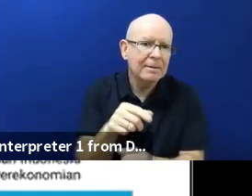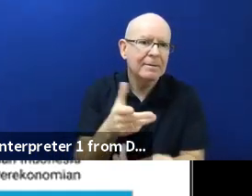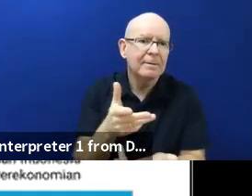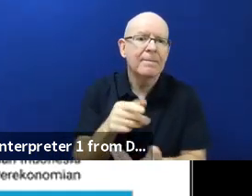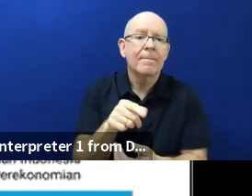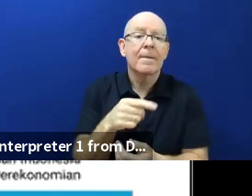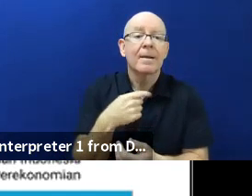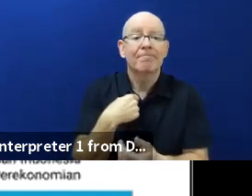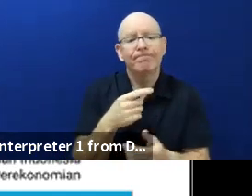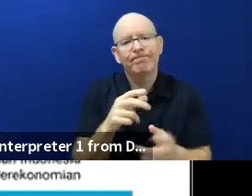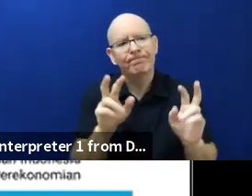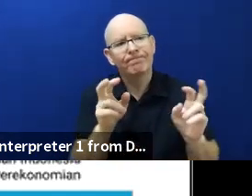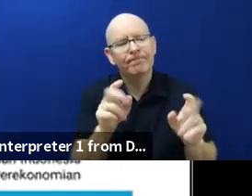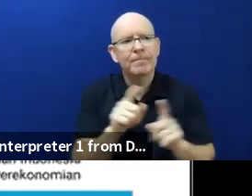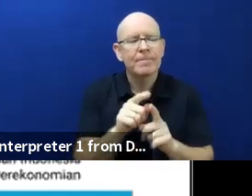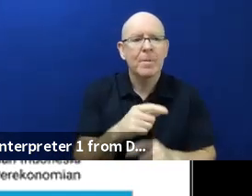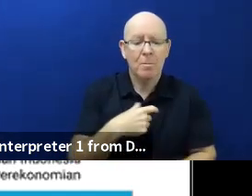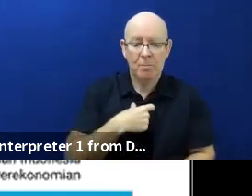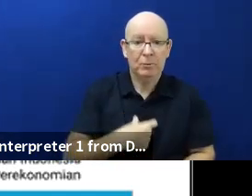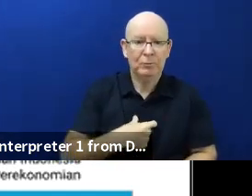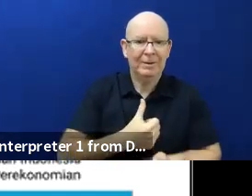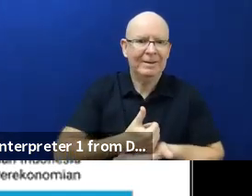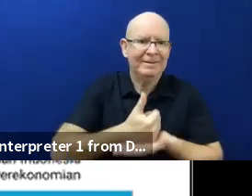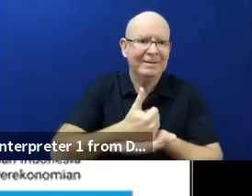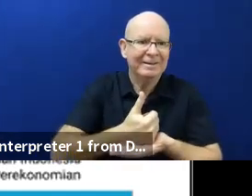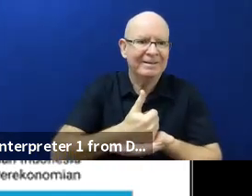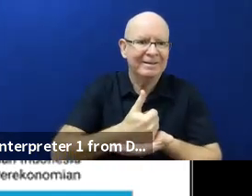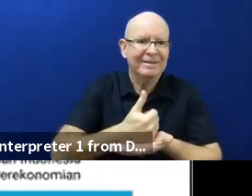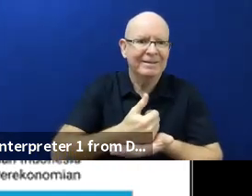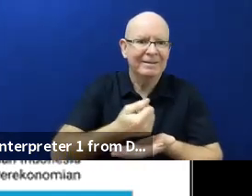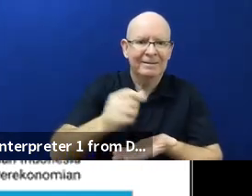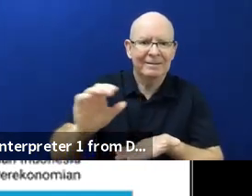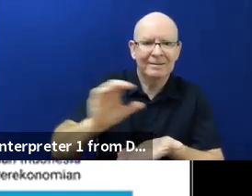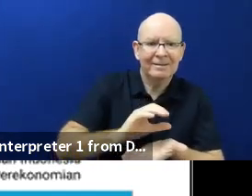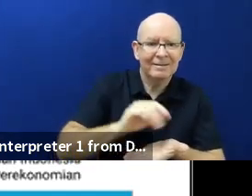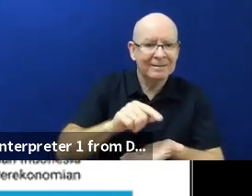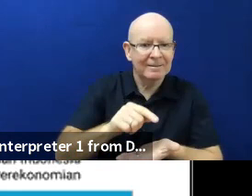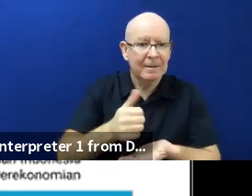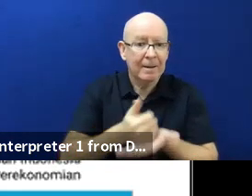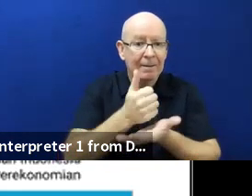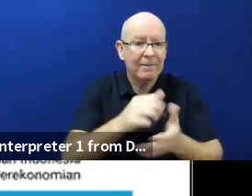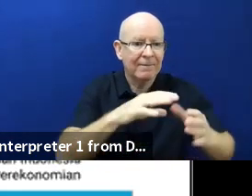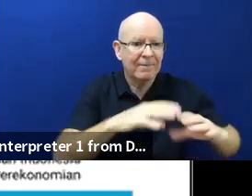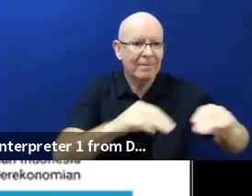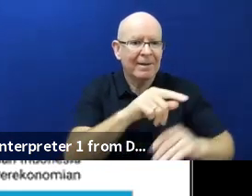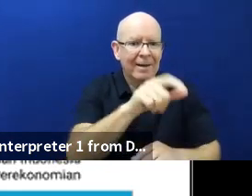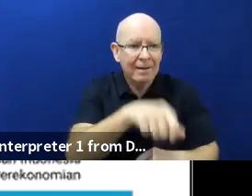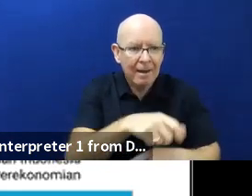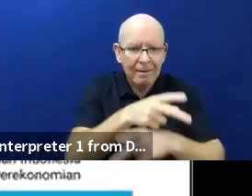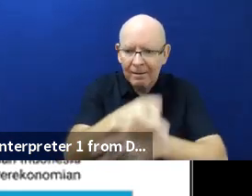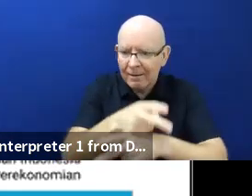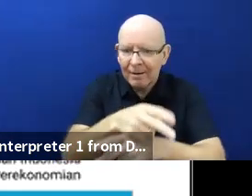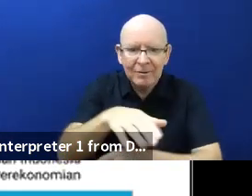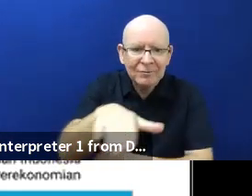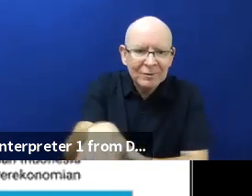go some way to recognise that effort and is both in terms of a response of a support